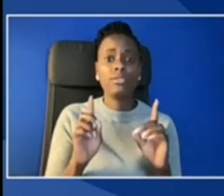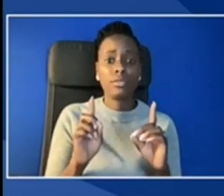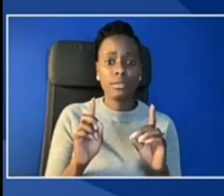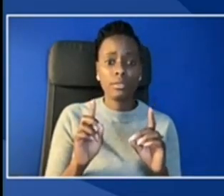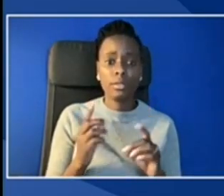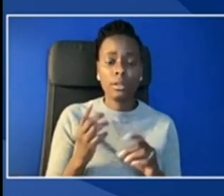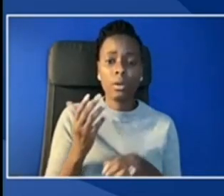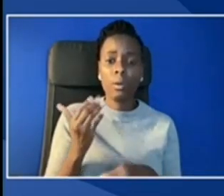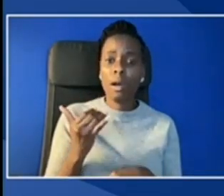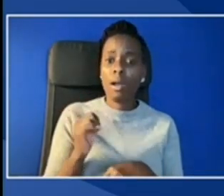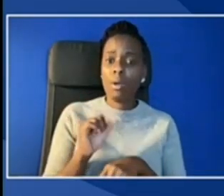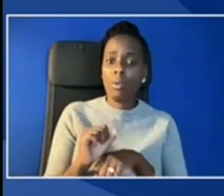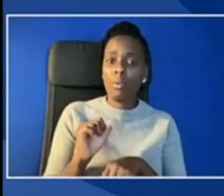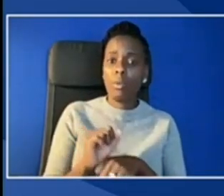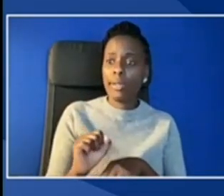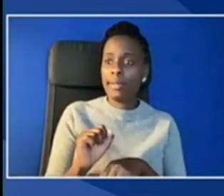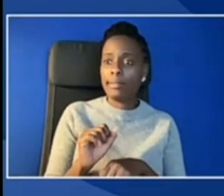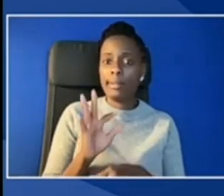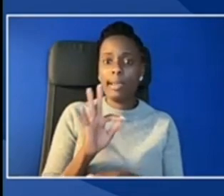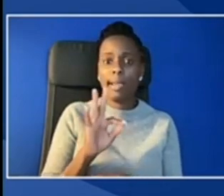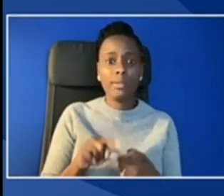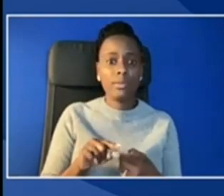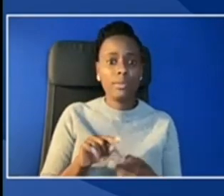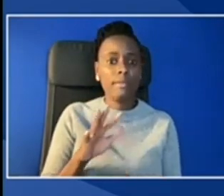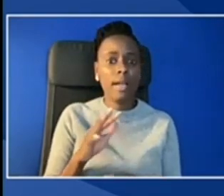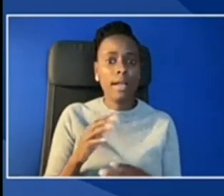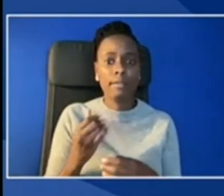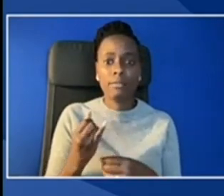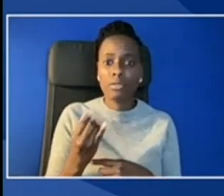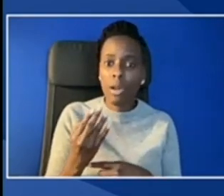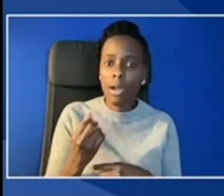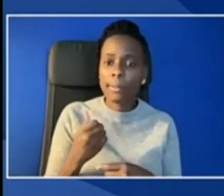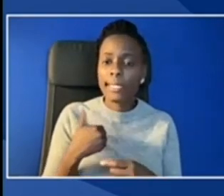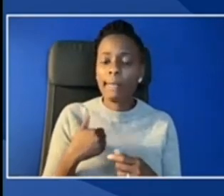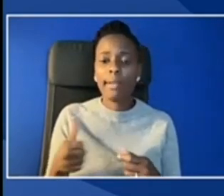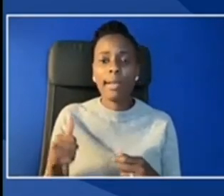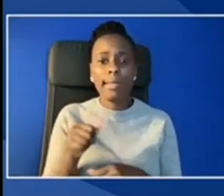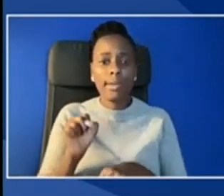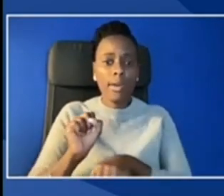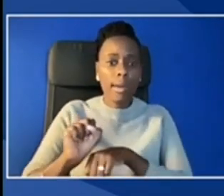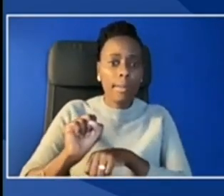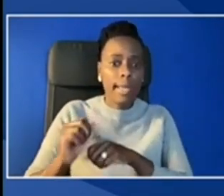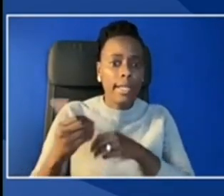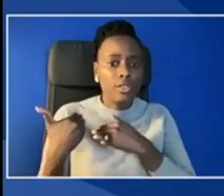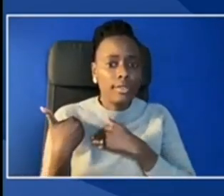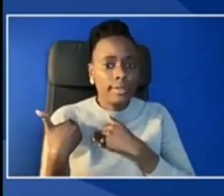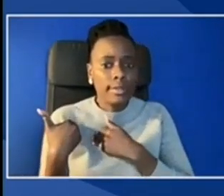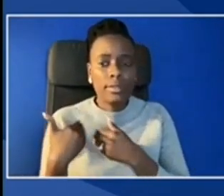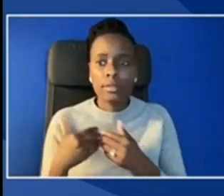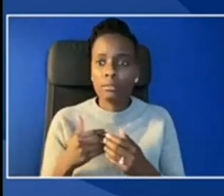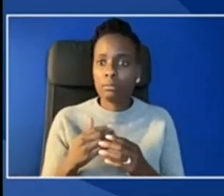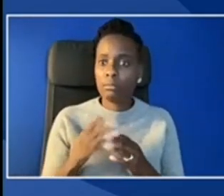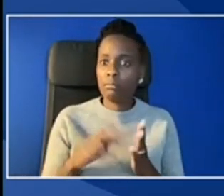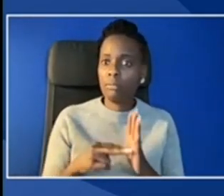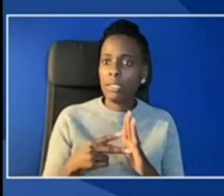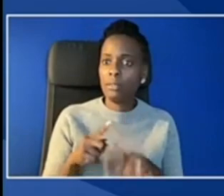know, 9 to 5 jobs. We have other obligations that prevented us from being able to work our lives into